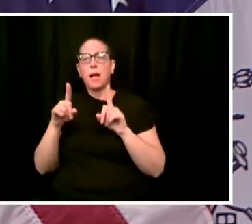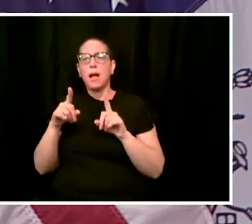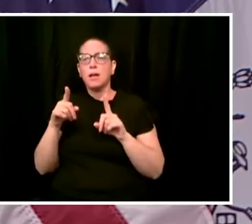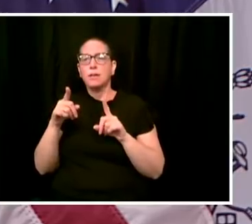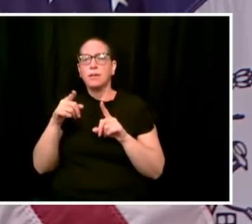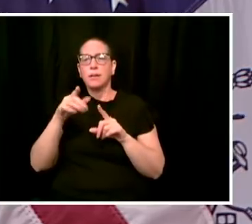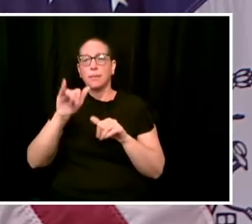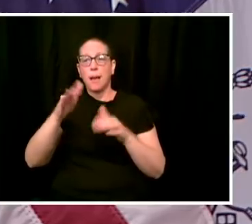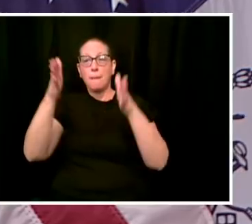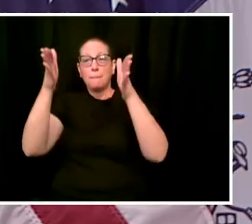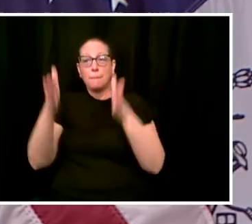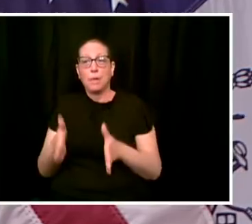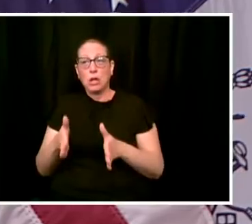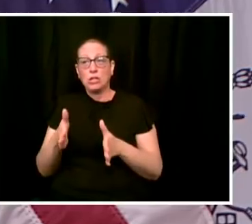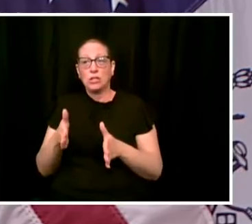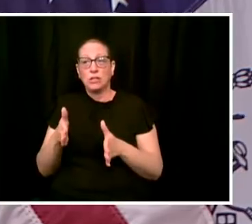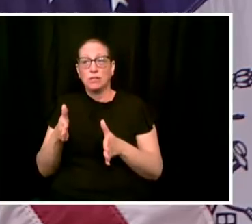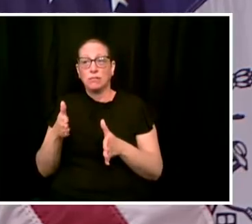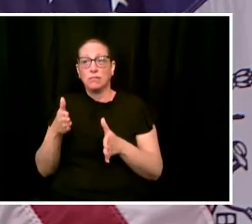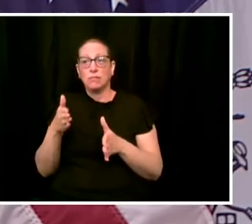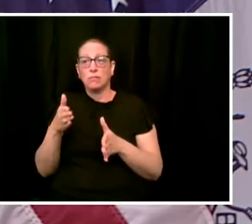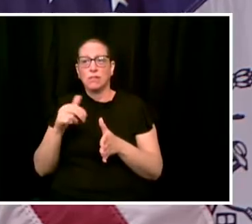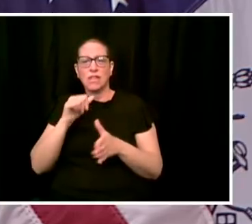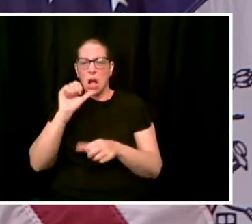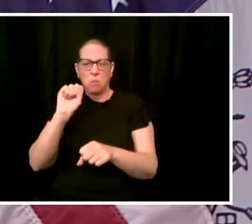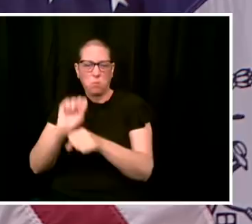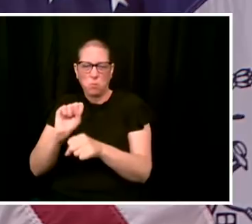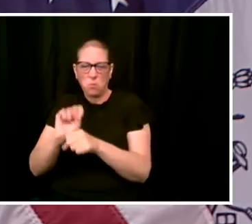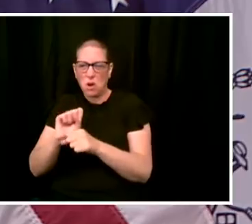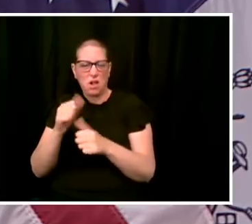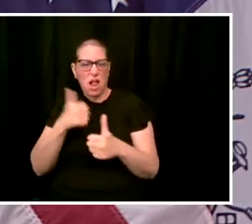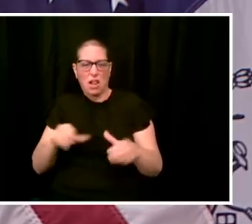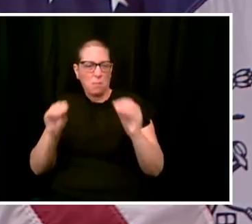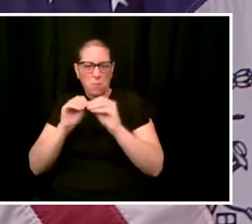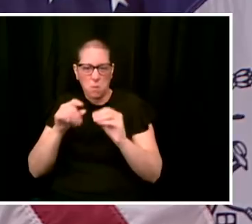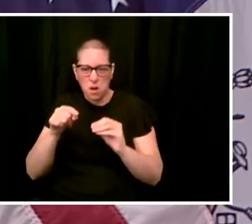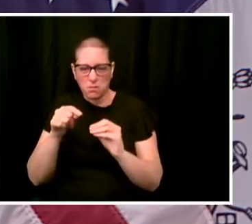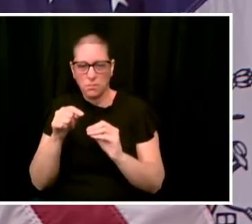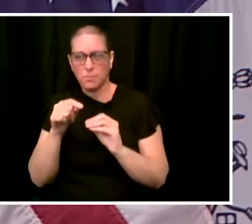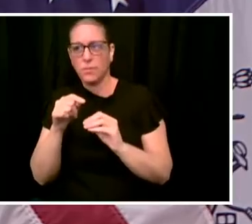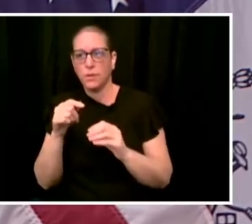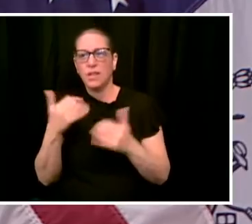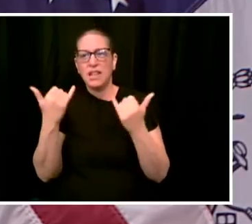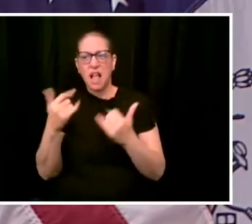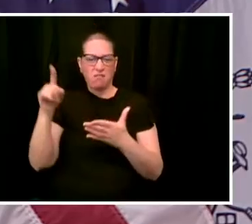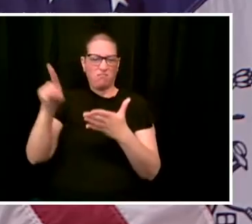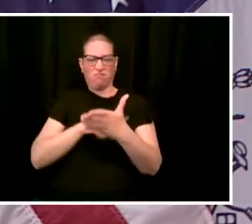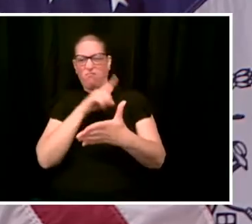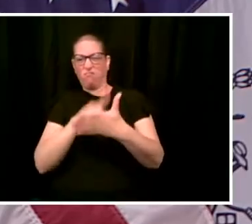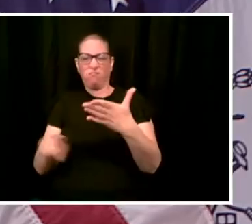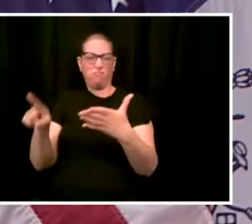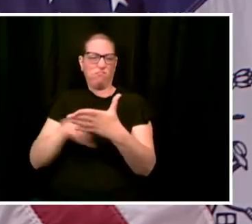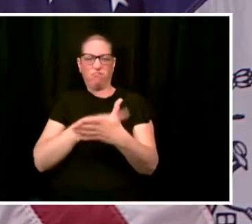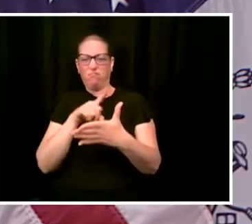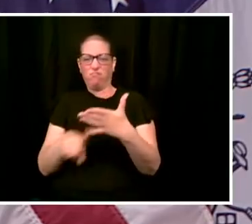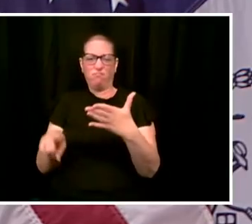FOLKS THAT HAVE DONE OTHER THINGS AND OFFER THEIR CRITICISMS AND